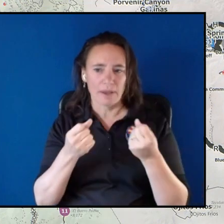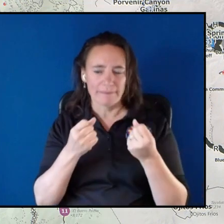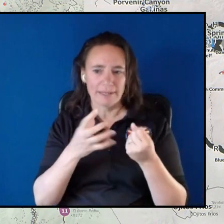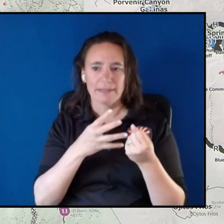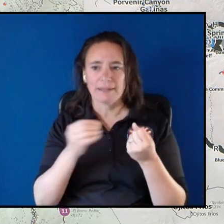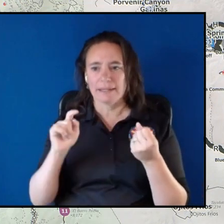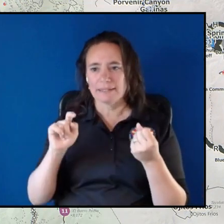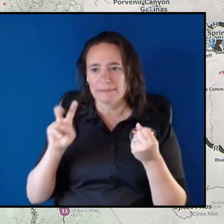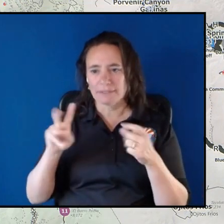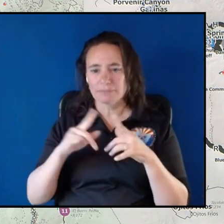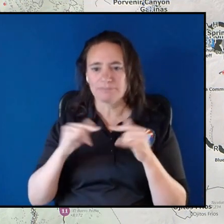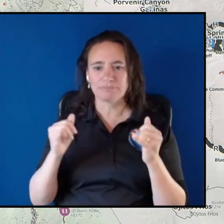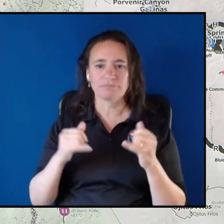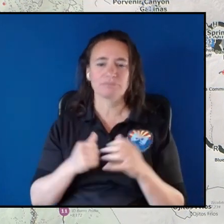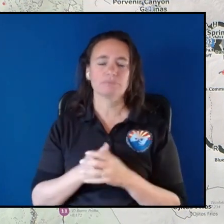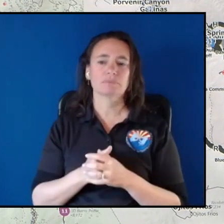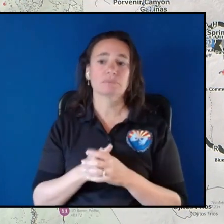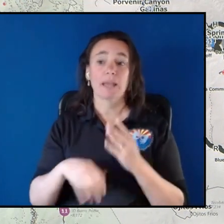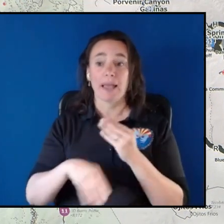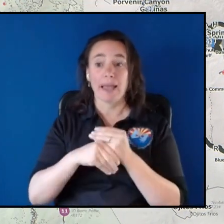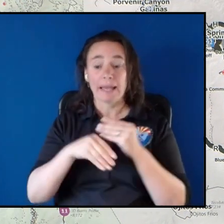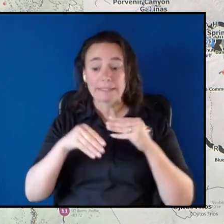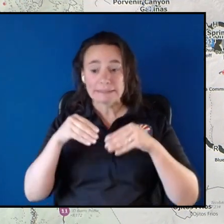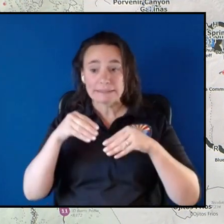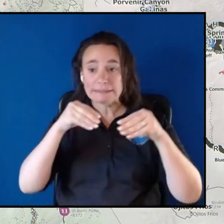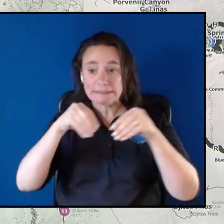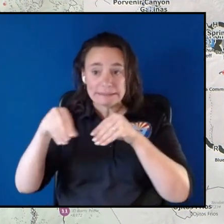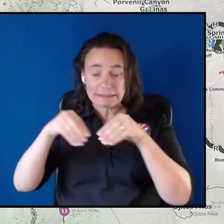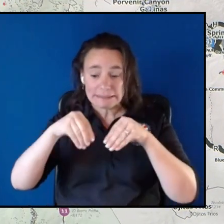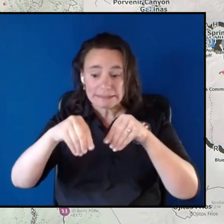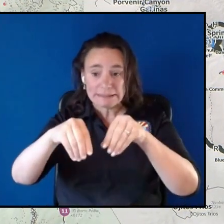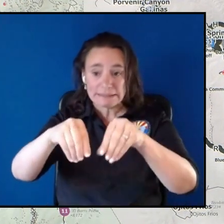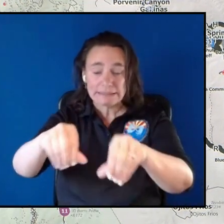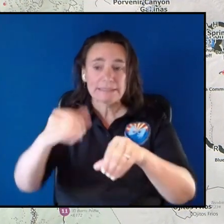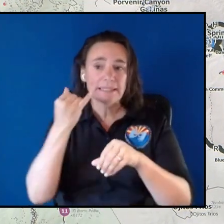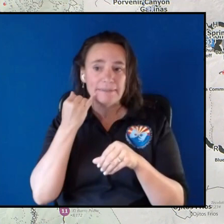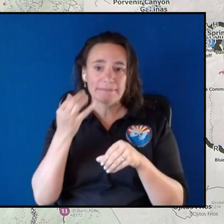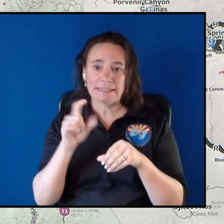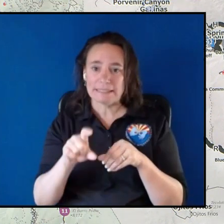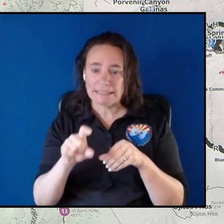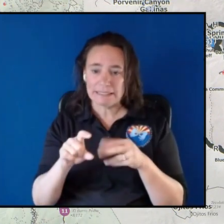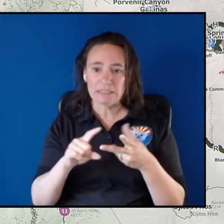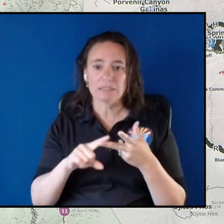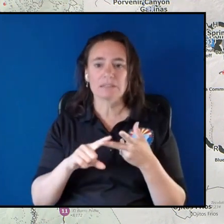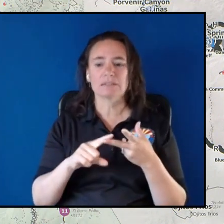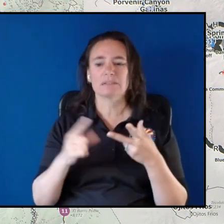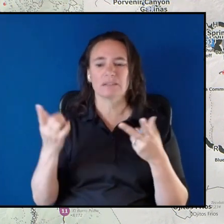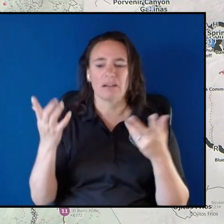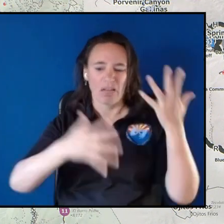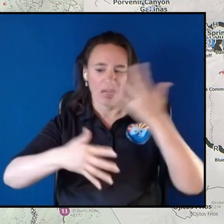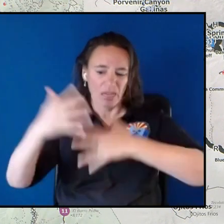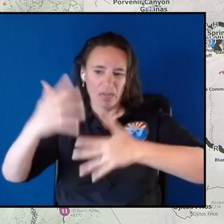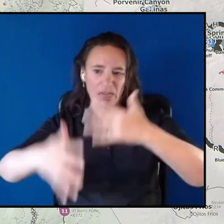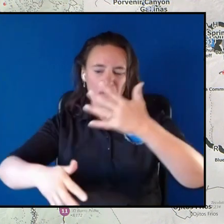where that is necessary or needed. Chipping all the downslash that has been left around. Residences in places where